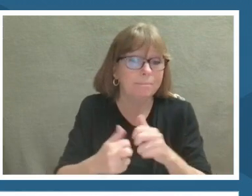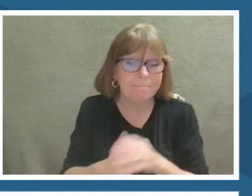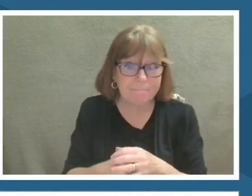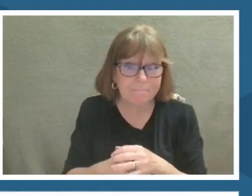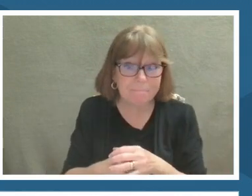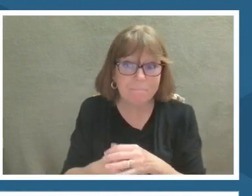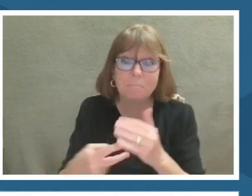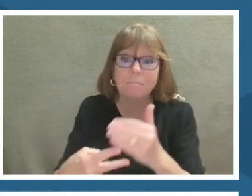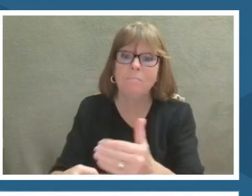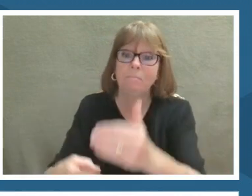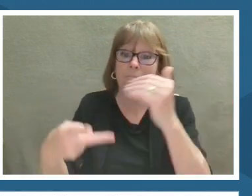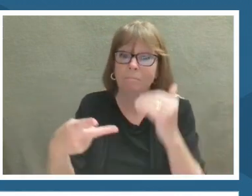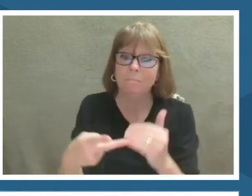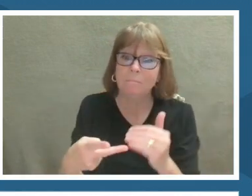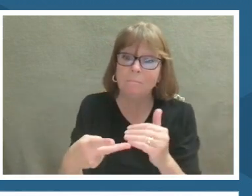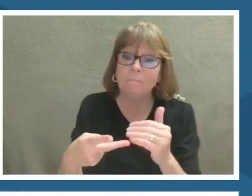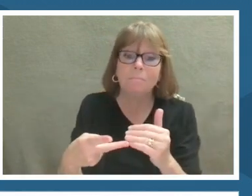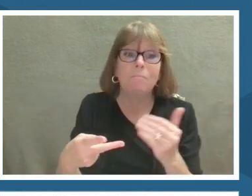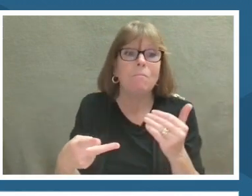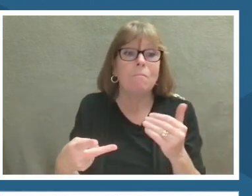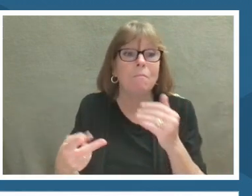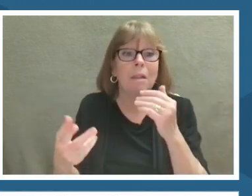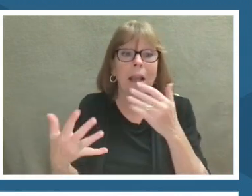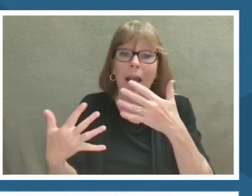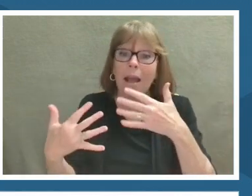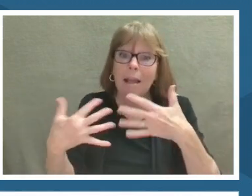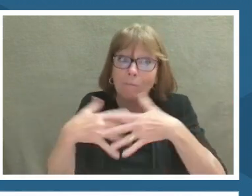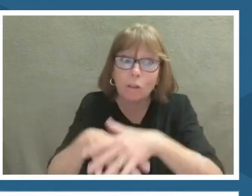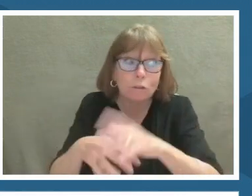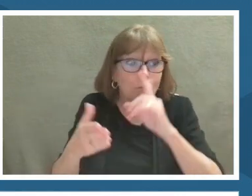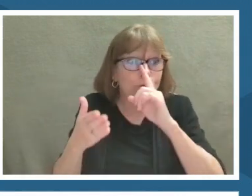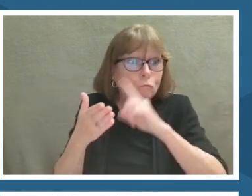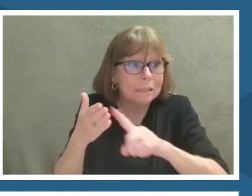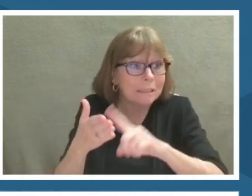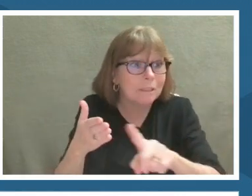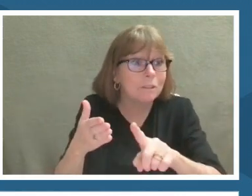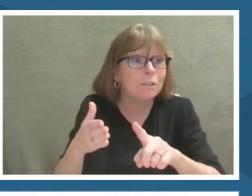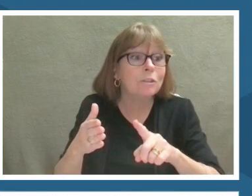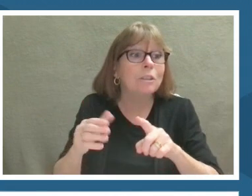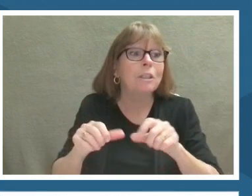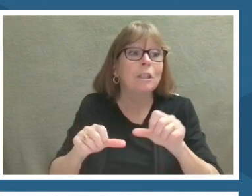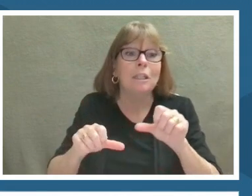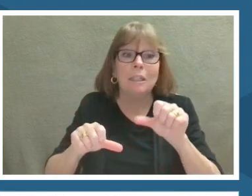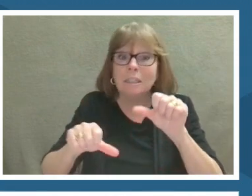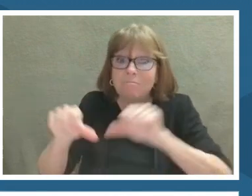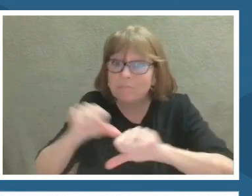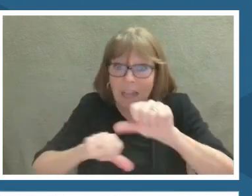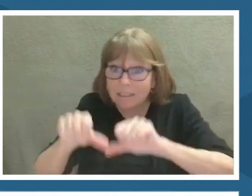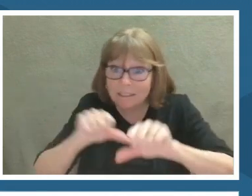based on convergence research but is applied to education